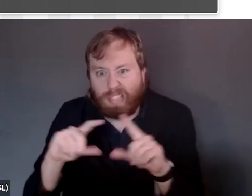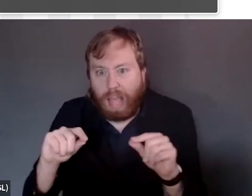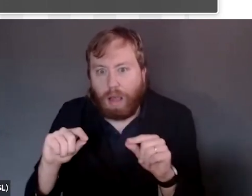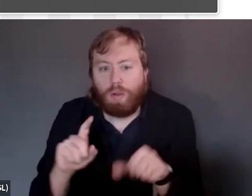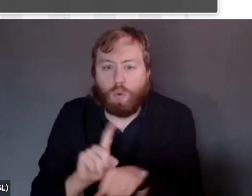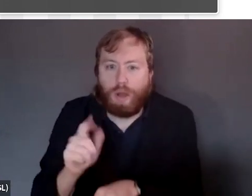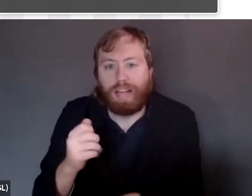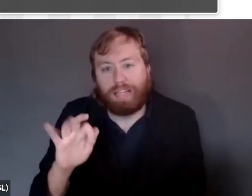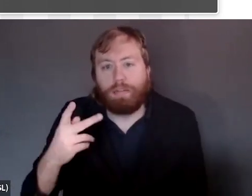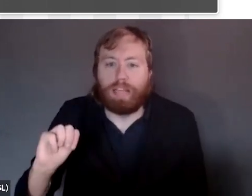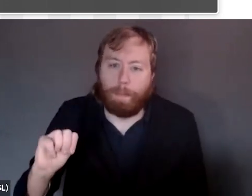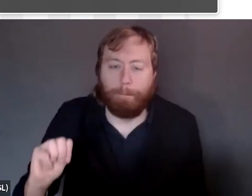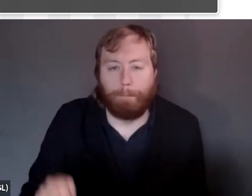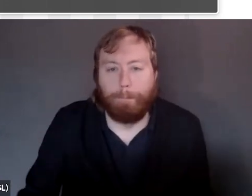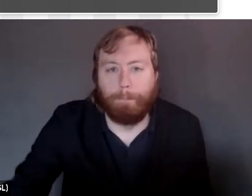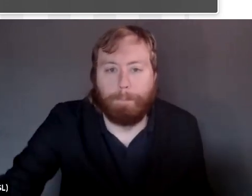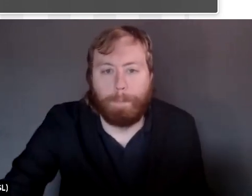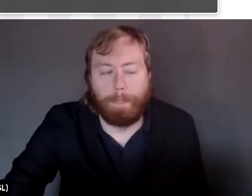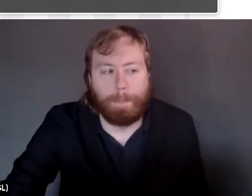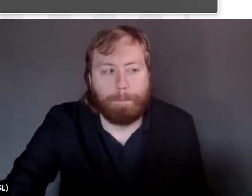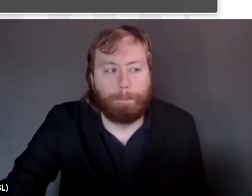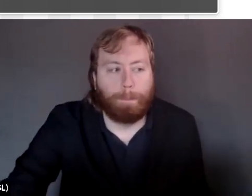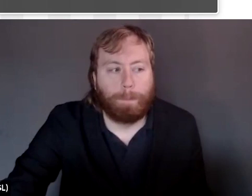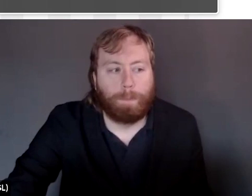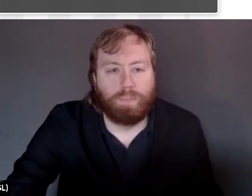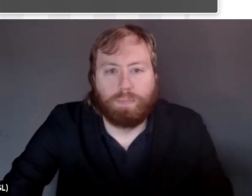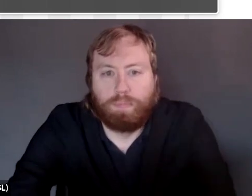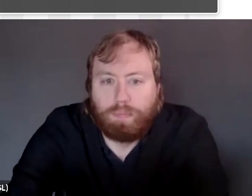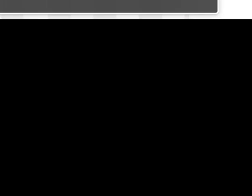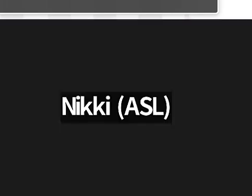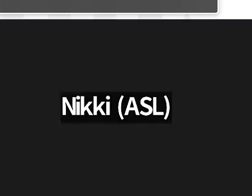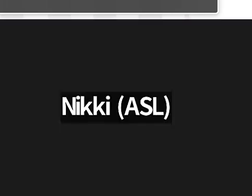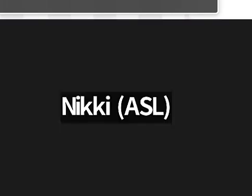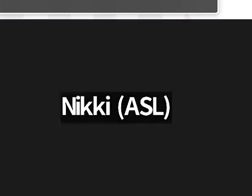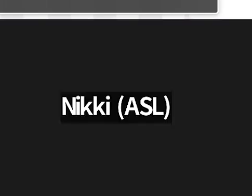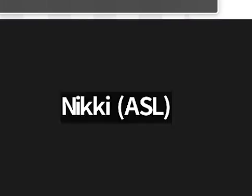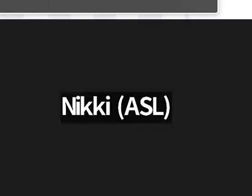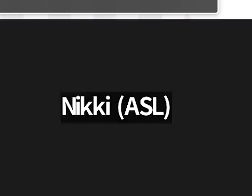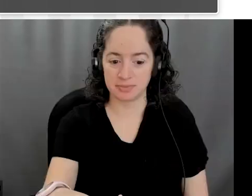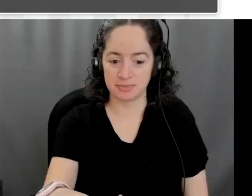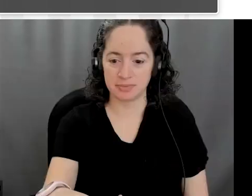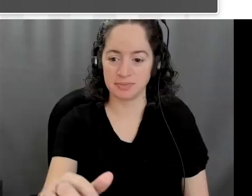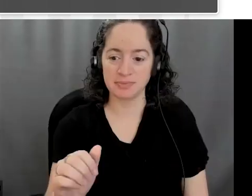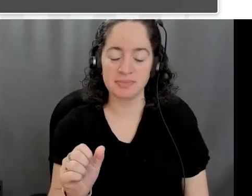there's a lot of information that is conveyed by the screen reader, in addition to just the data cell itself.